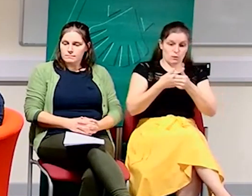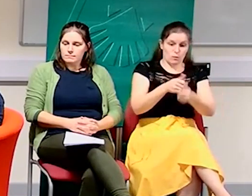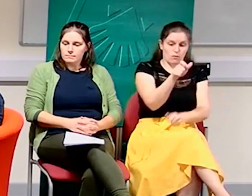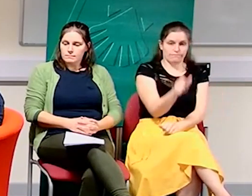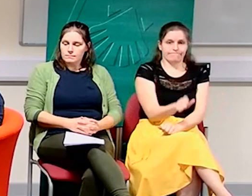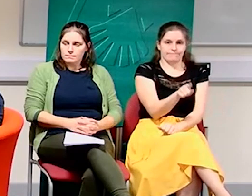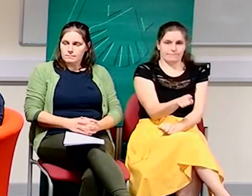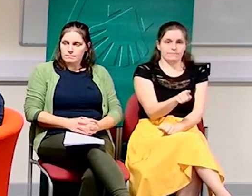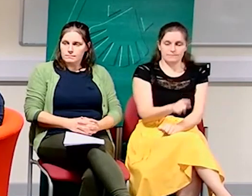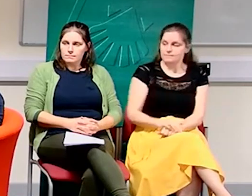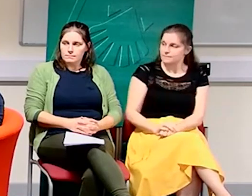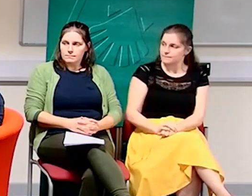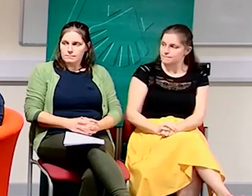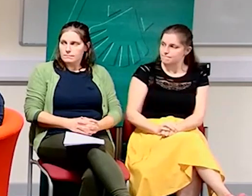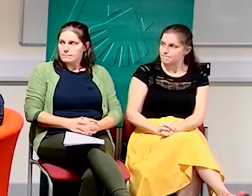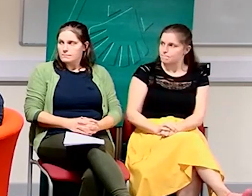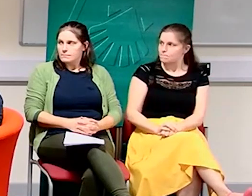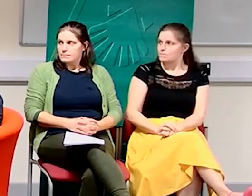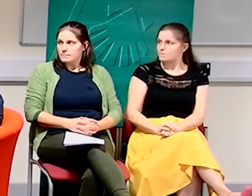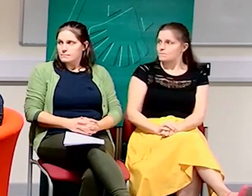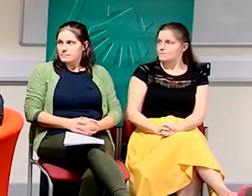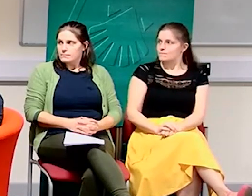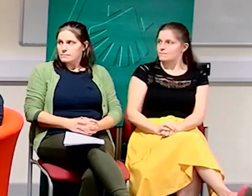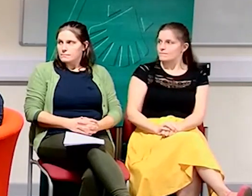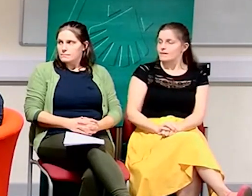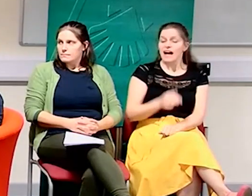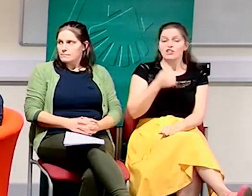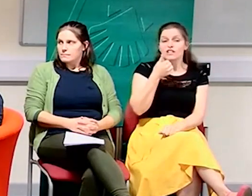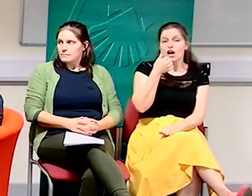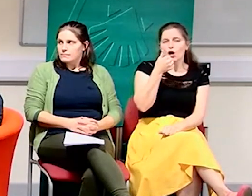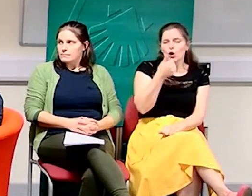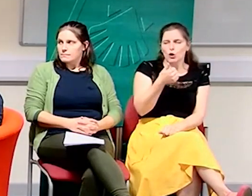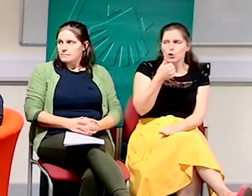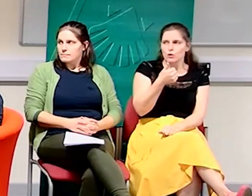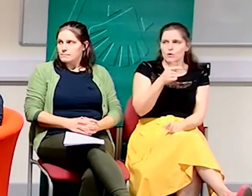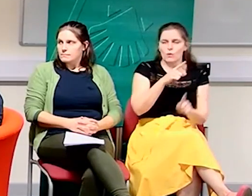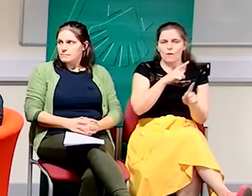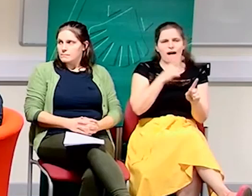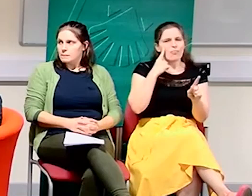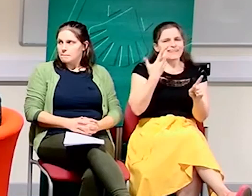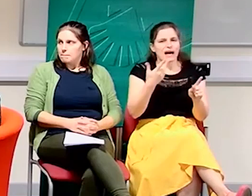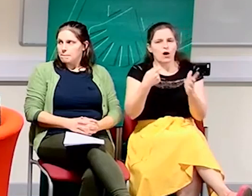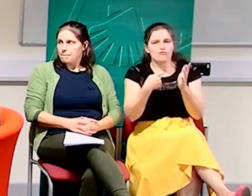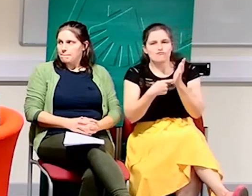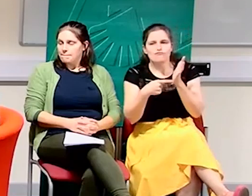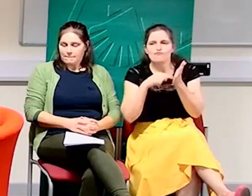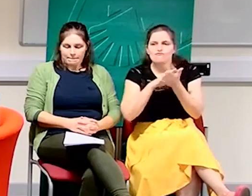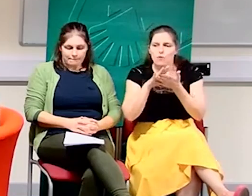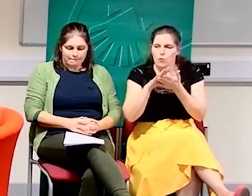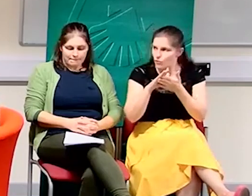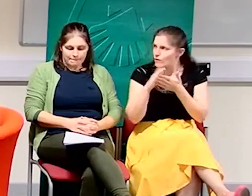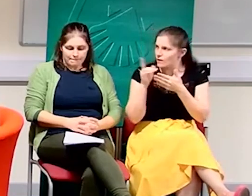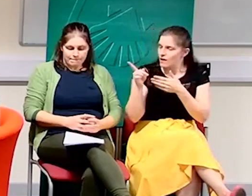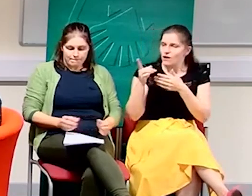is needed that might be a good segue actually to Ruth in the in the sense that um you mentioned in